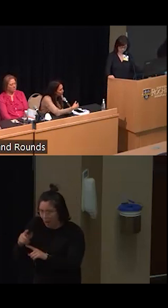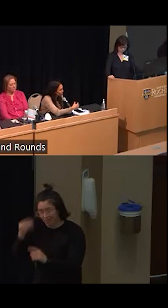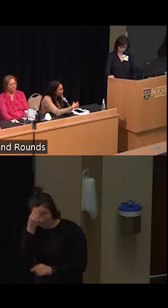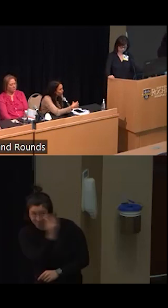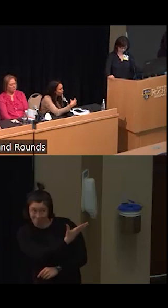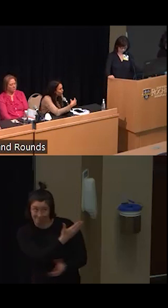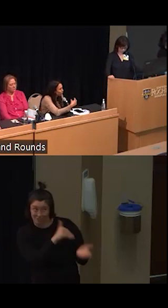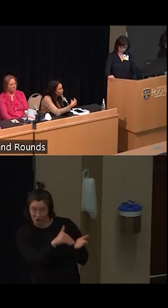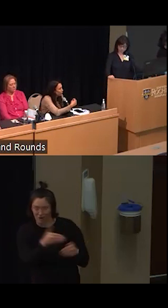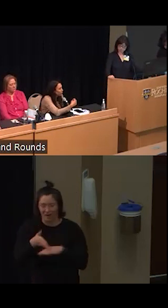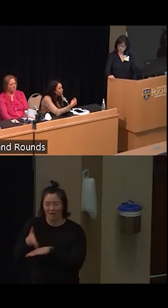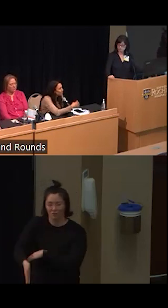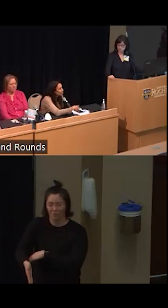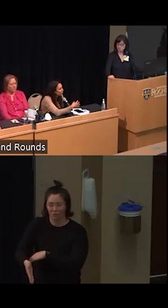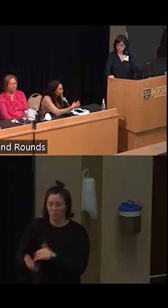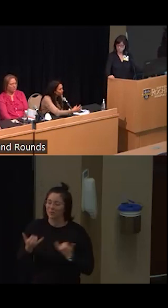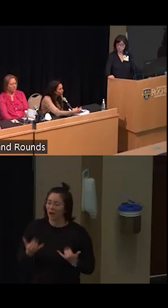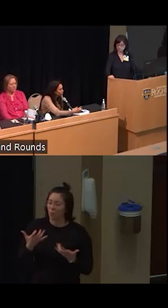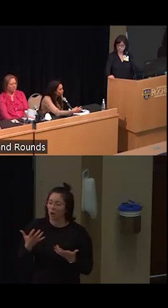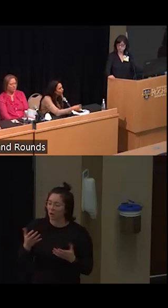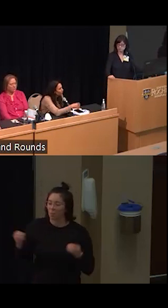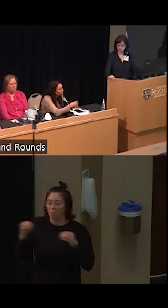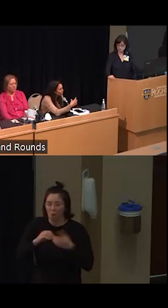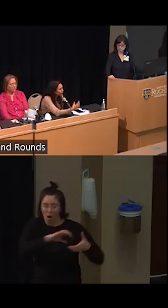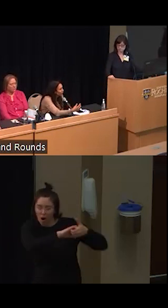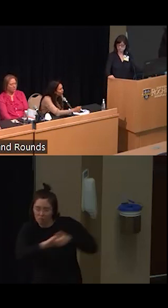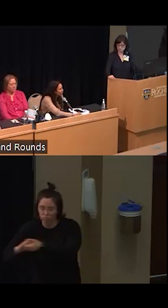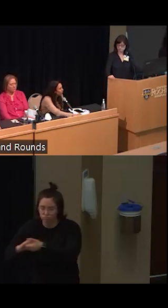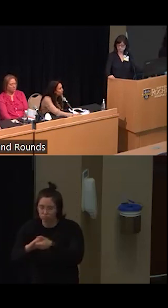afterward but we're really trying to create a more team-based approach in bringing our